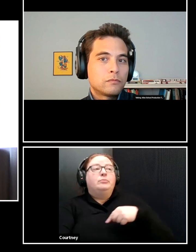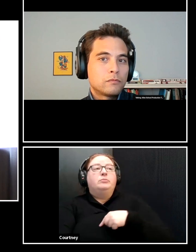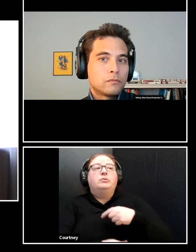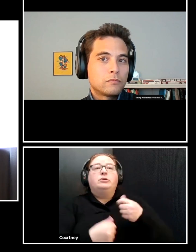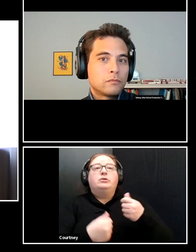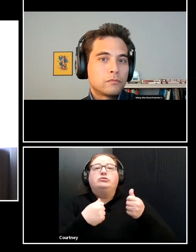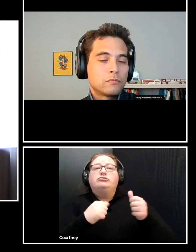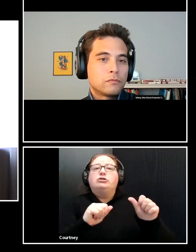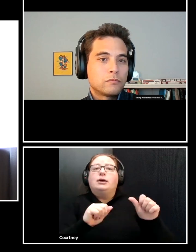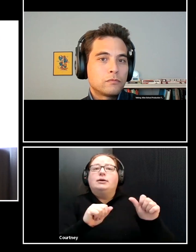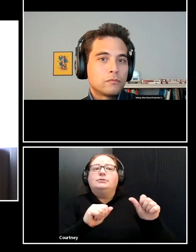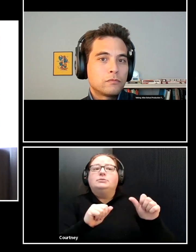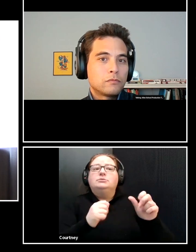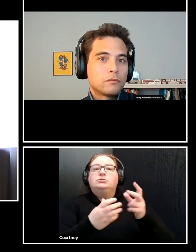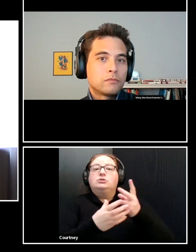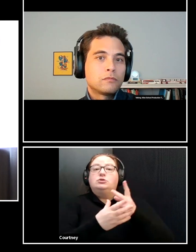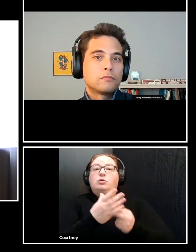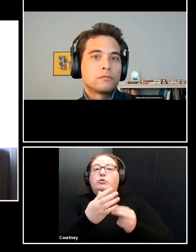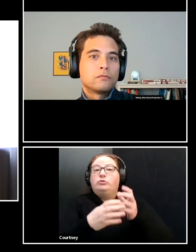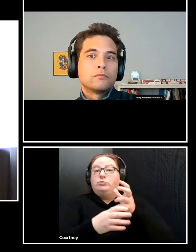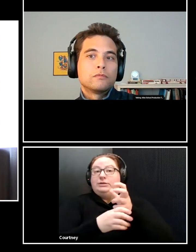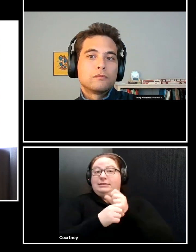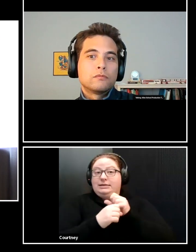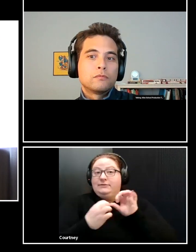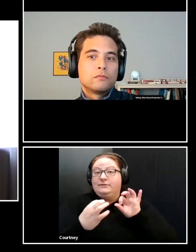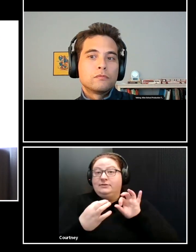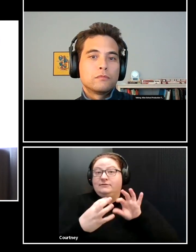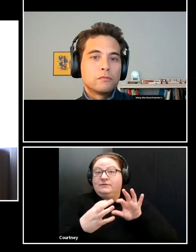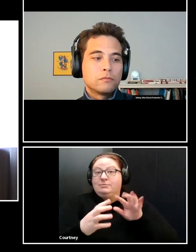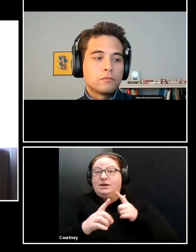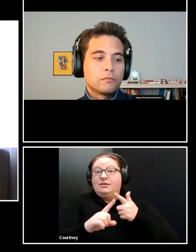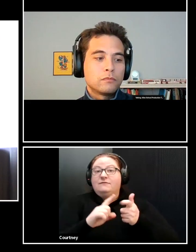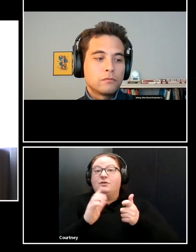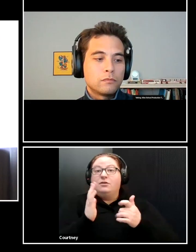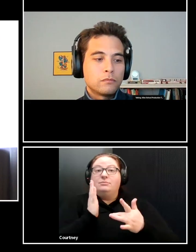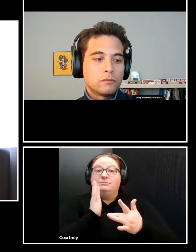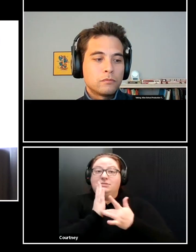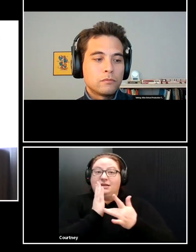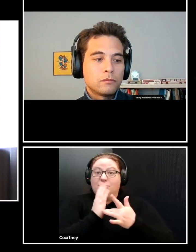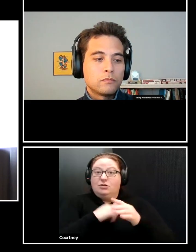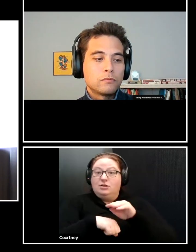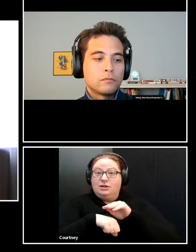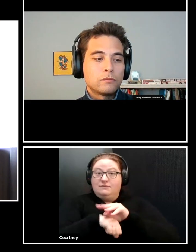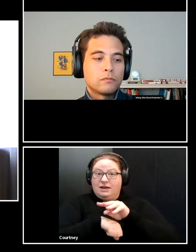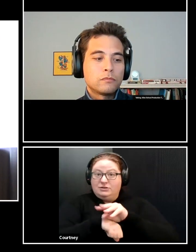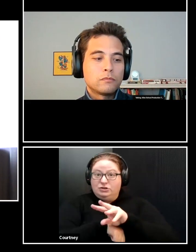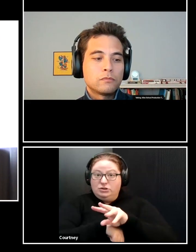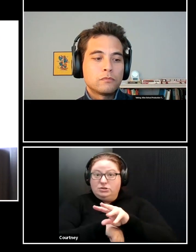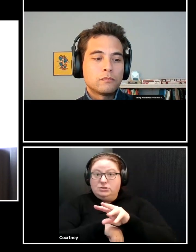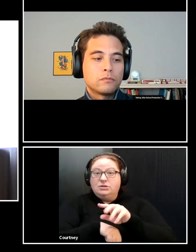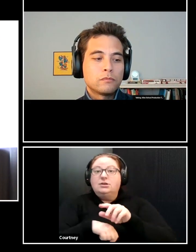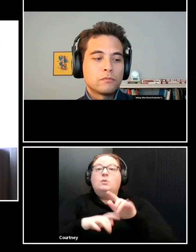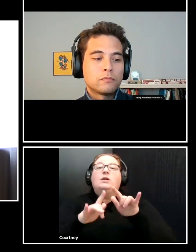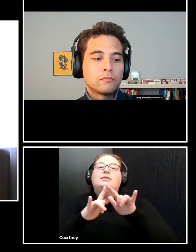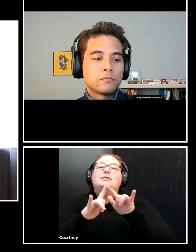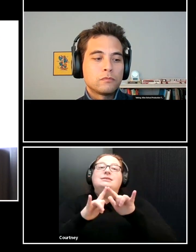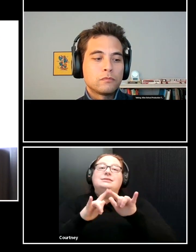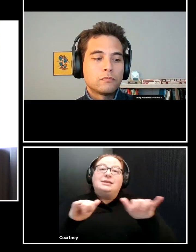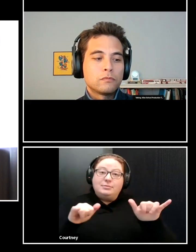know receive feedback from technical advisors while also training those technical advisors